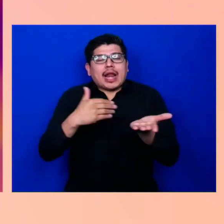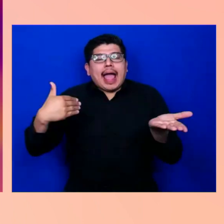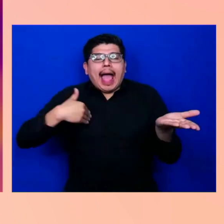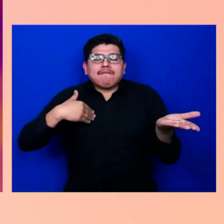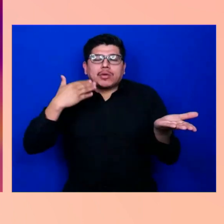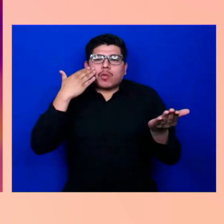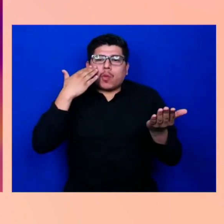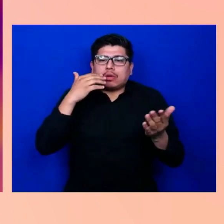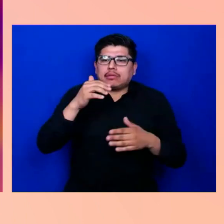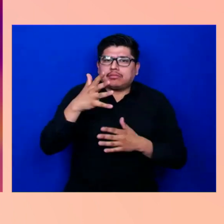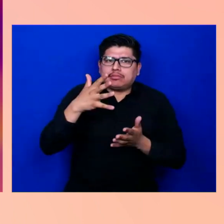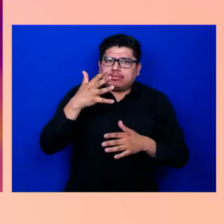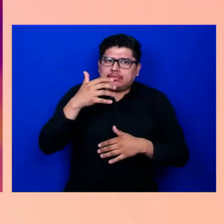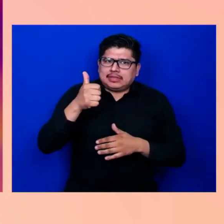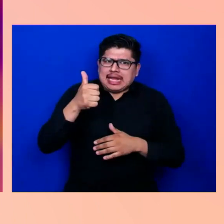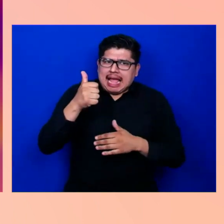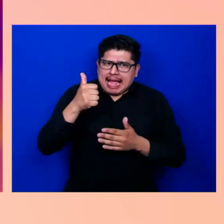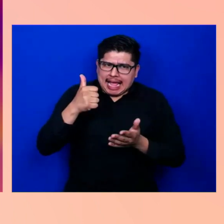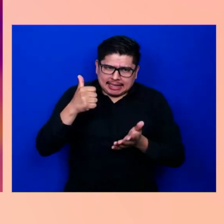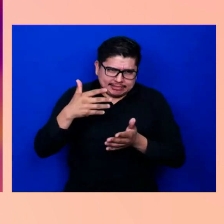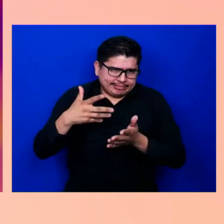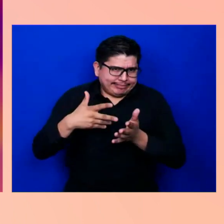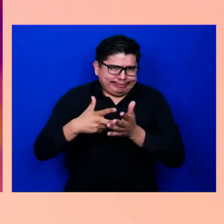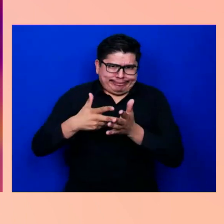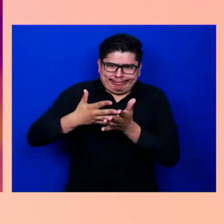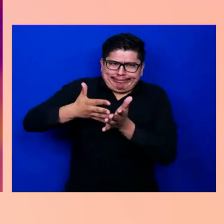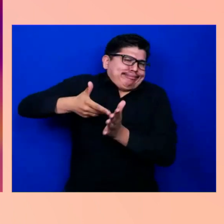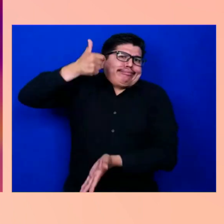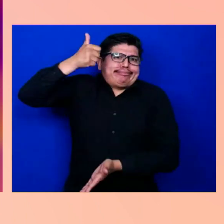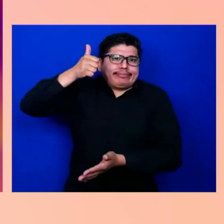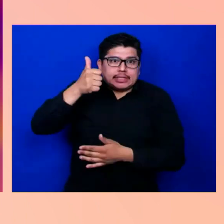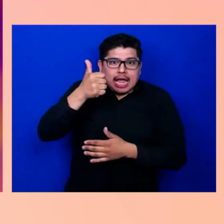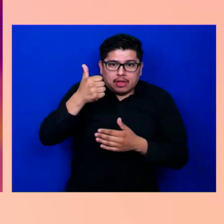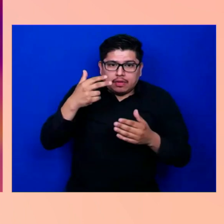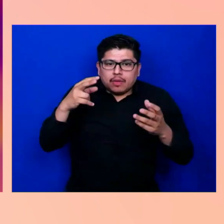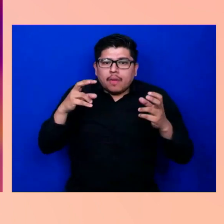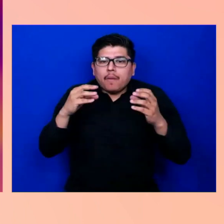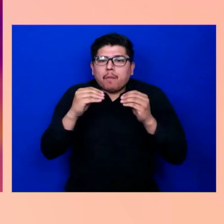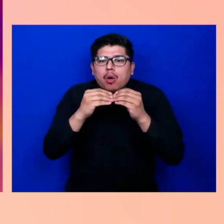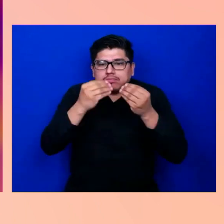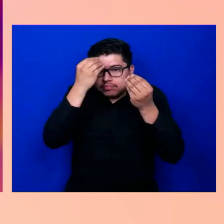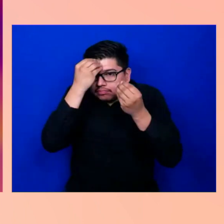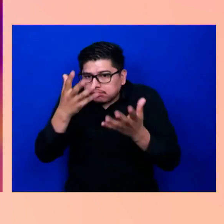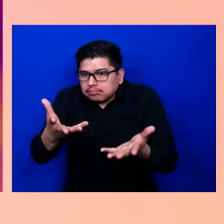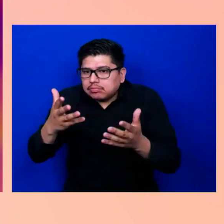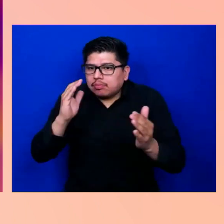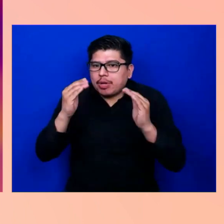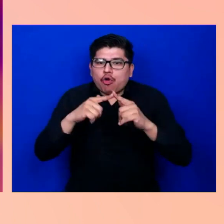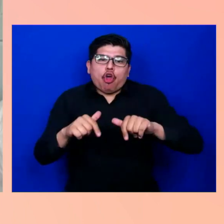disclosed candidates compared to other schools. Because accommodations is not something that's hidden in the background.